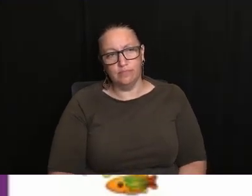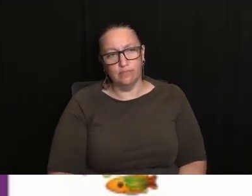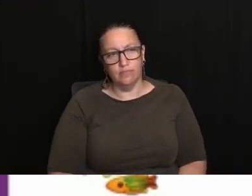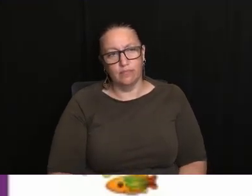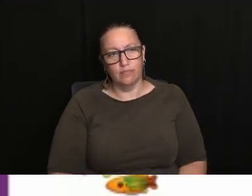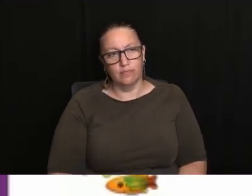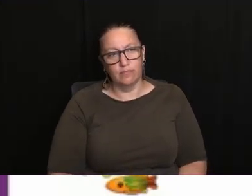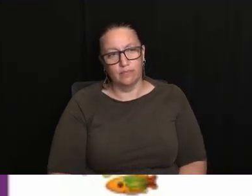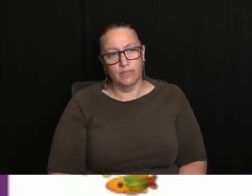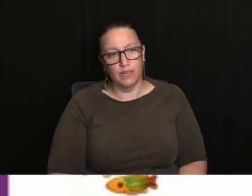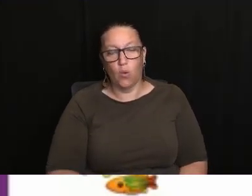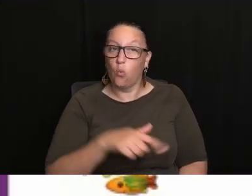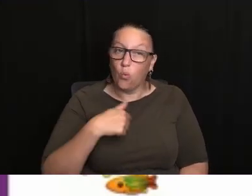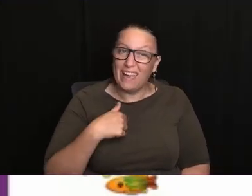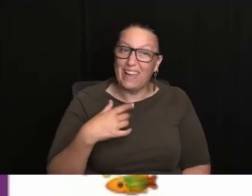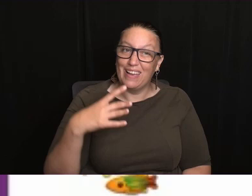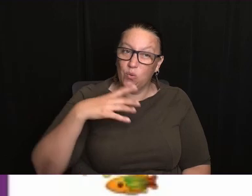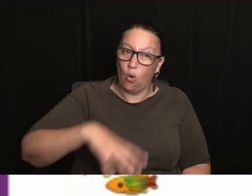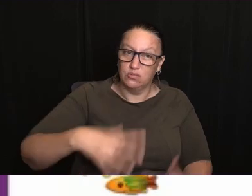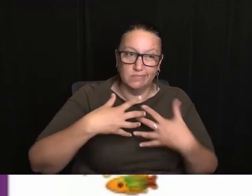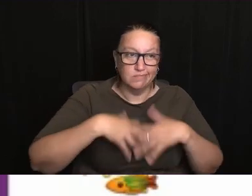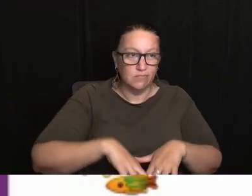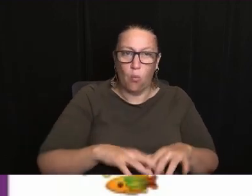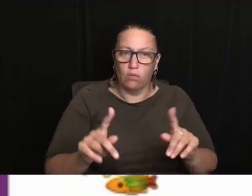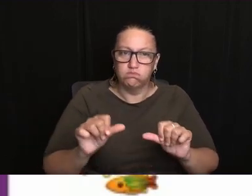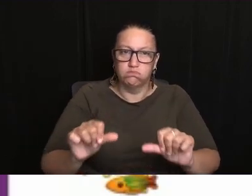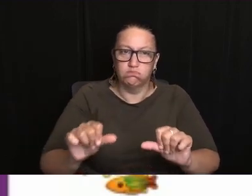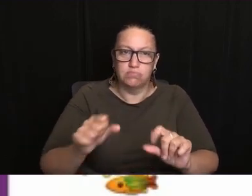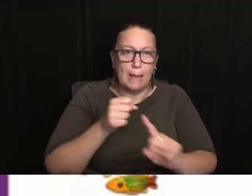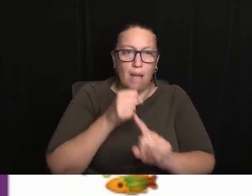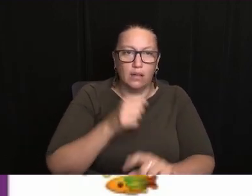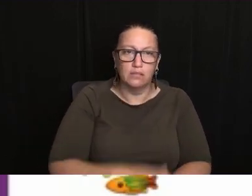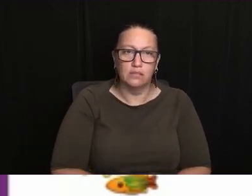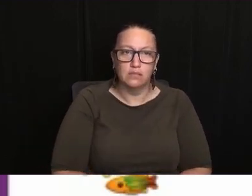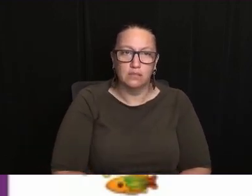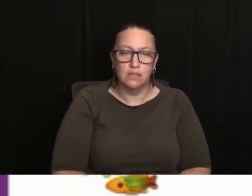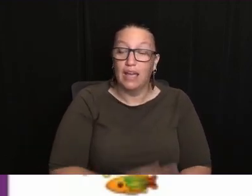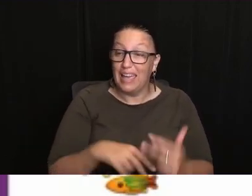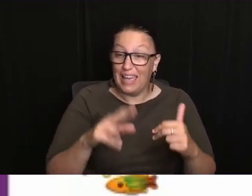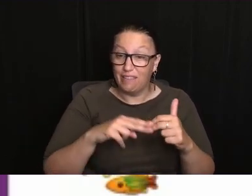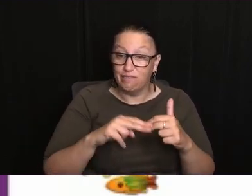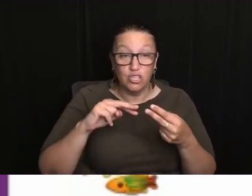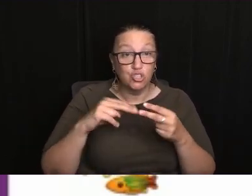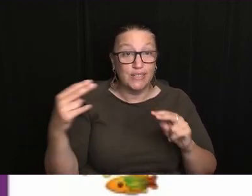determine the impact on you know how sequencing would help families um and I think they say that